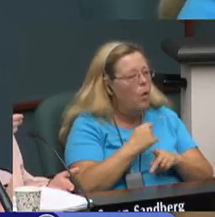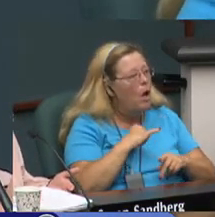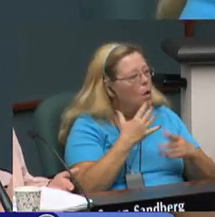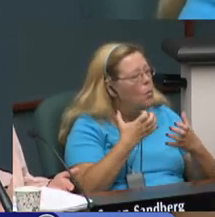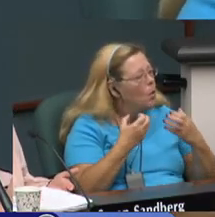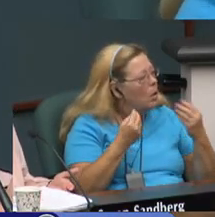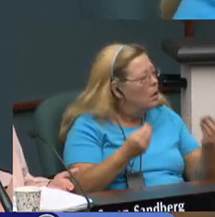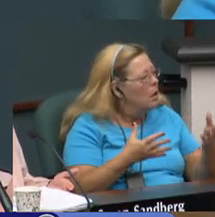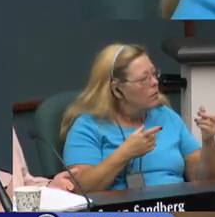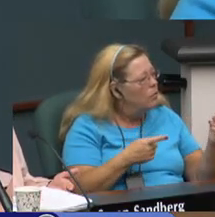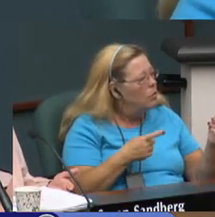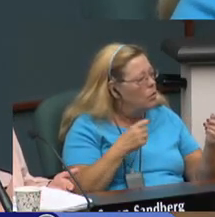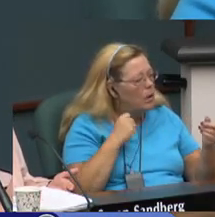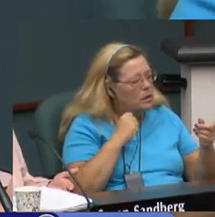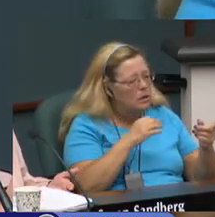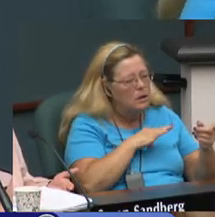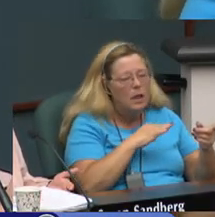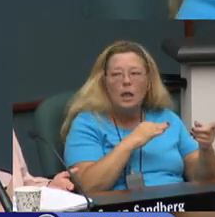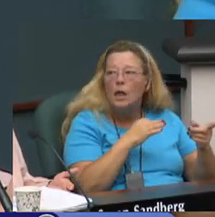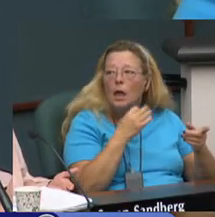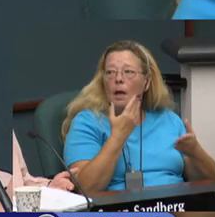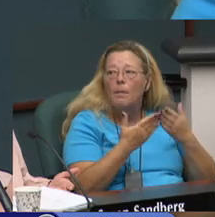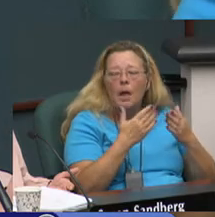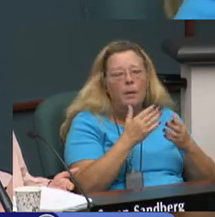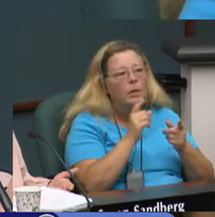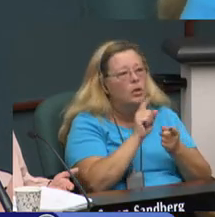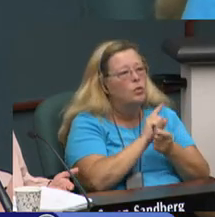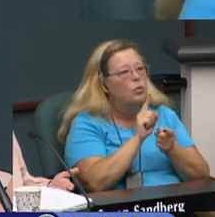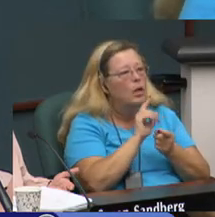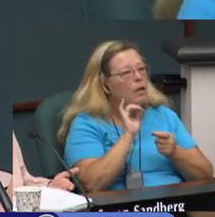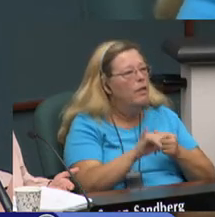the staff an opportunity maybe kind of address that a little bit and talk about